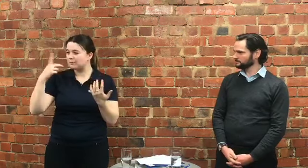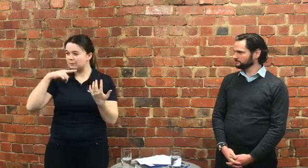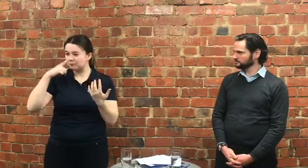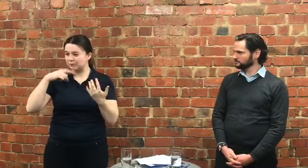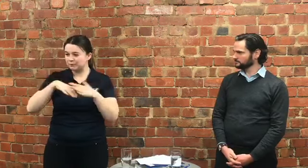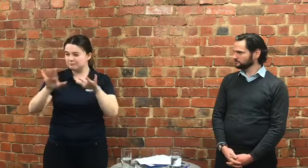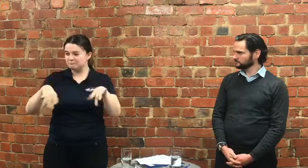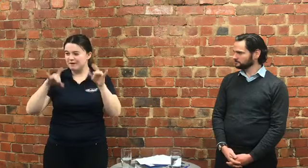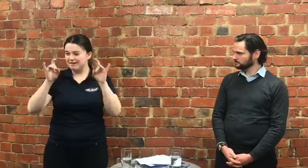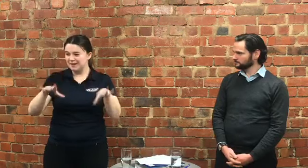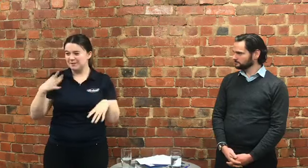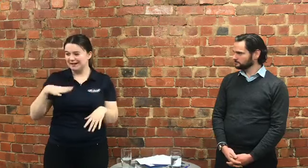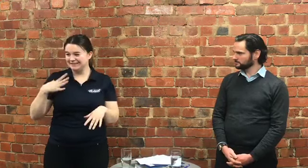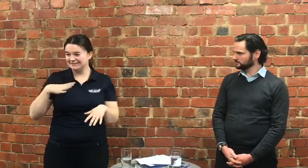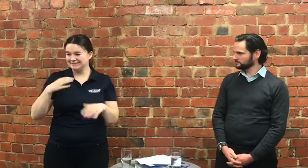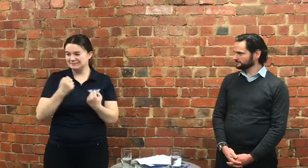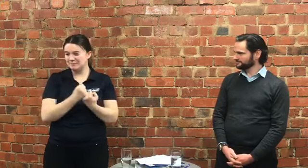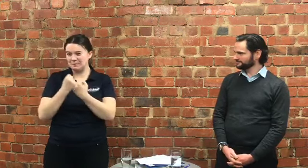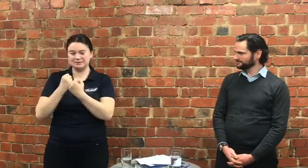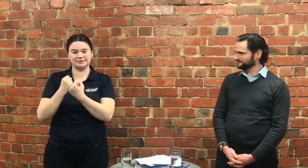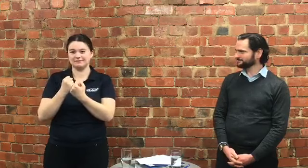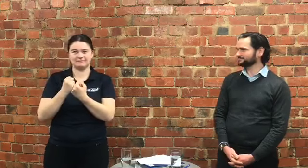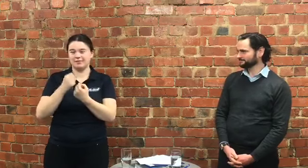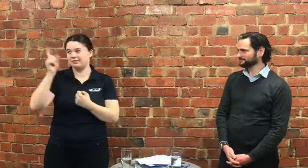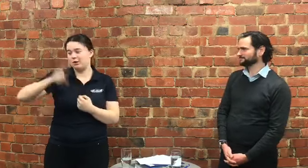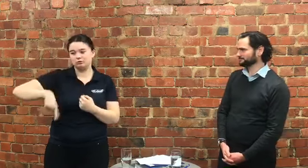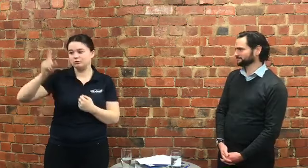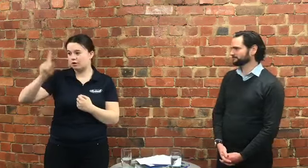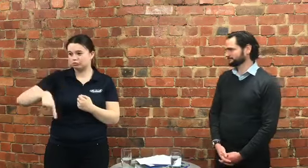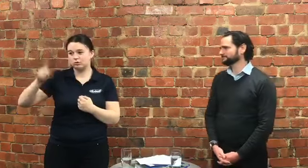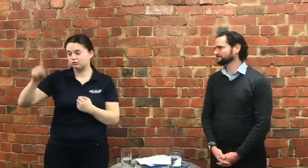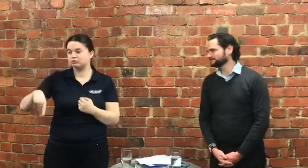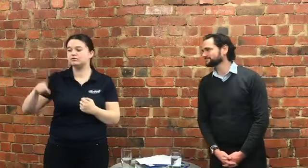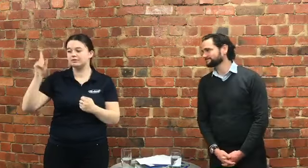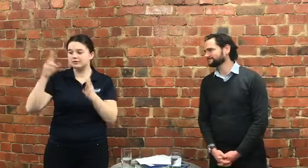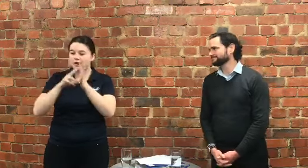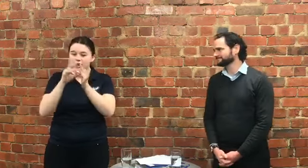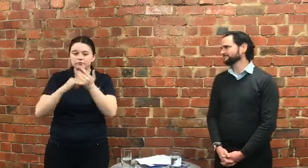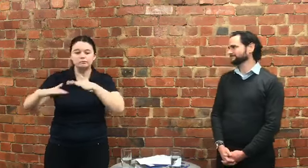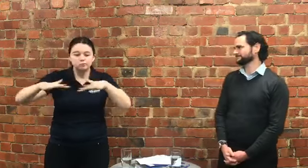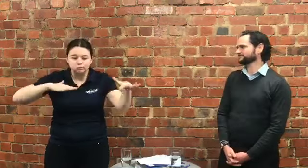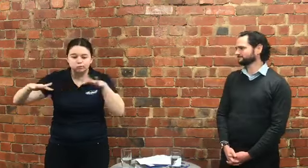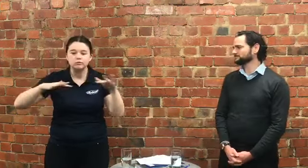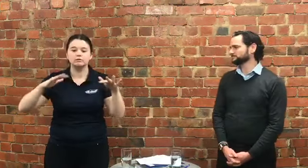He was wondering why. I think the reason why it does take so long